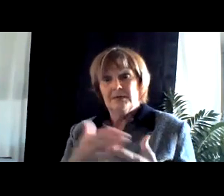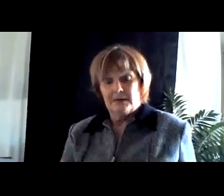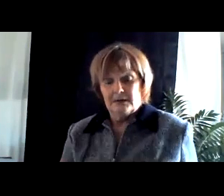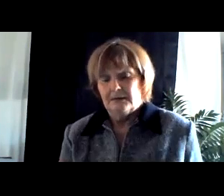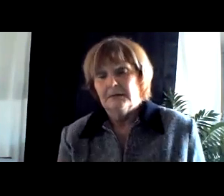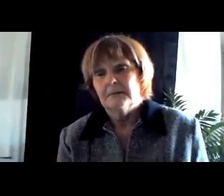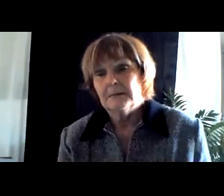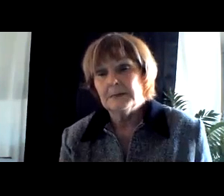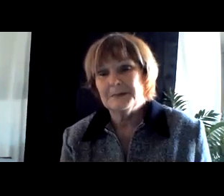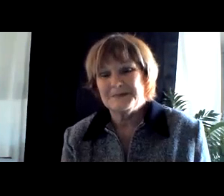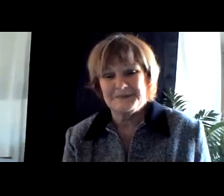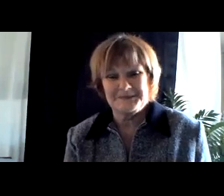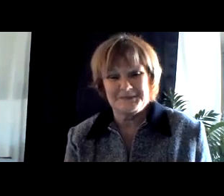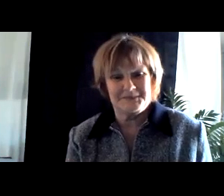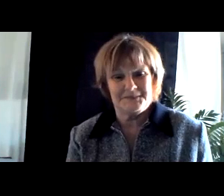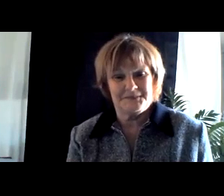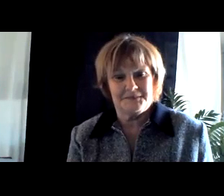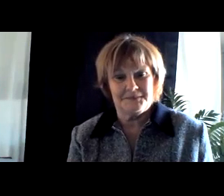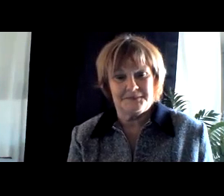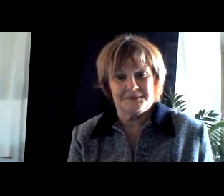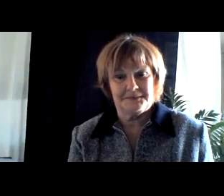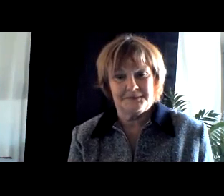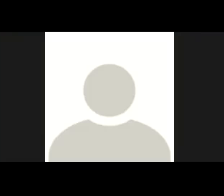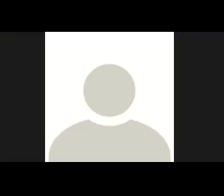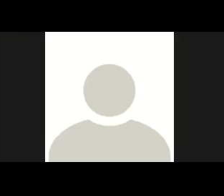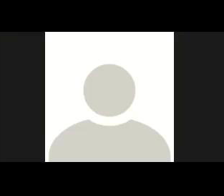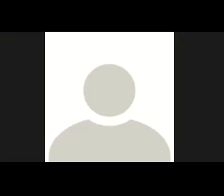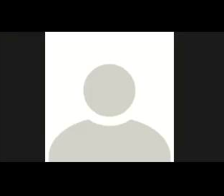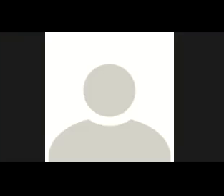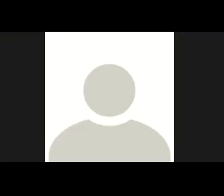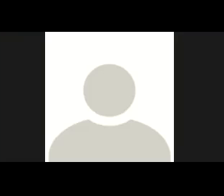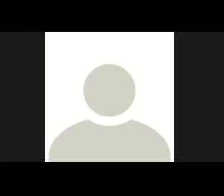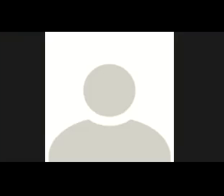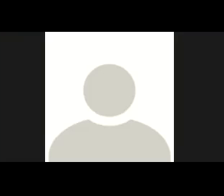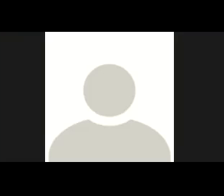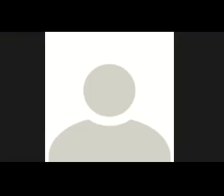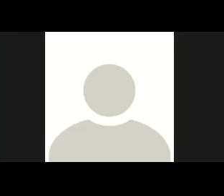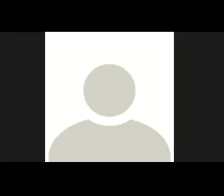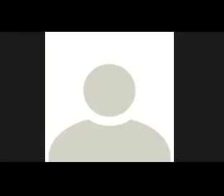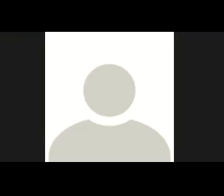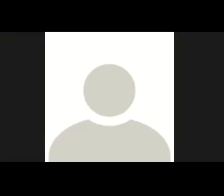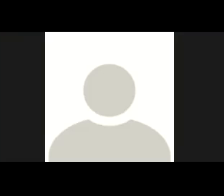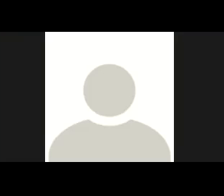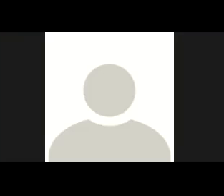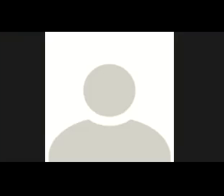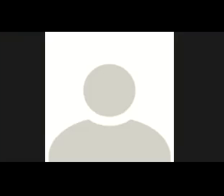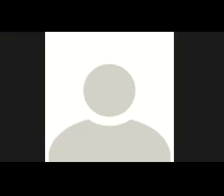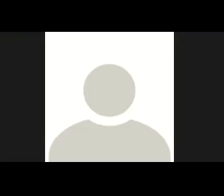and the crisis is time. And the woman could not have known that that quote would be the very thing that took me through my career in many ways,